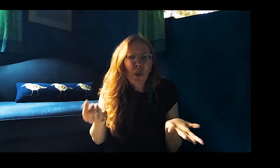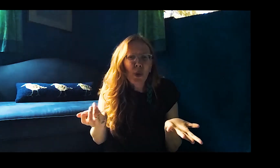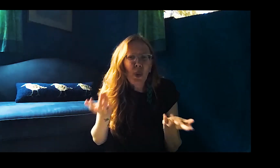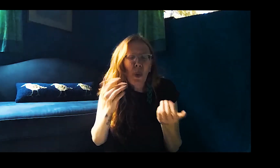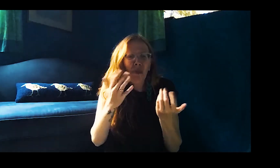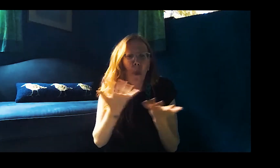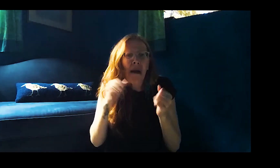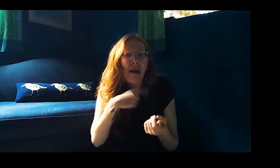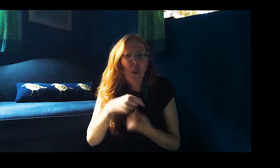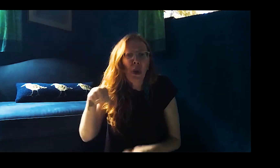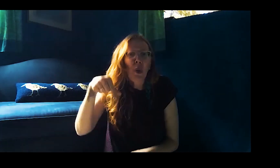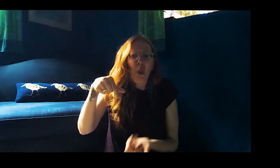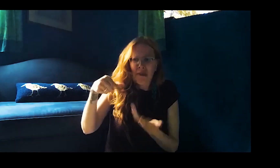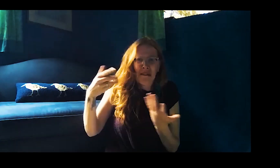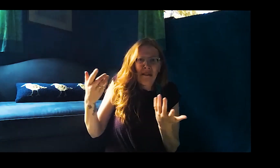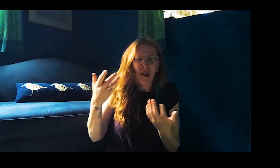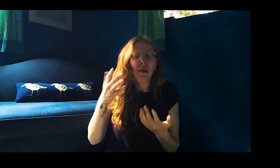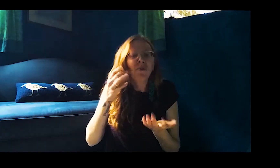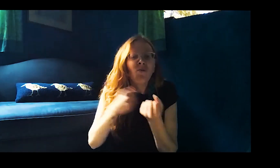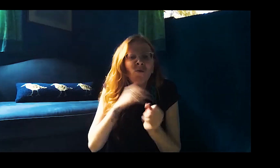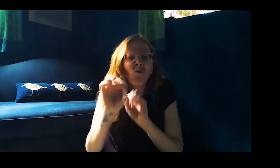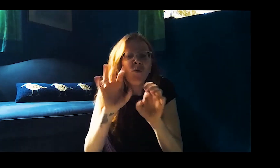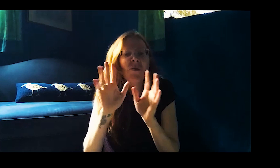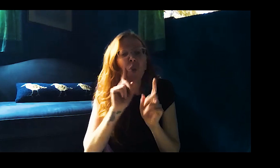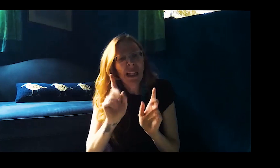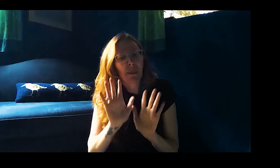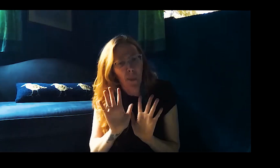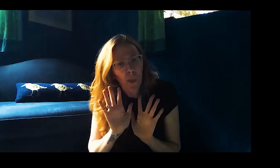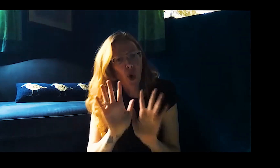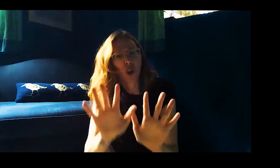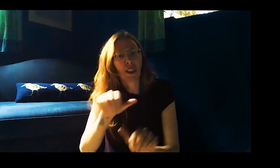Like some of us are saying, you know, what the heck am I going to do with it? And we'll give each